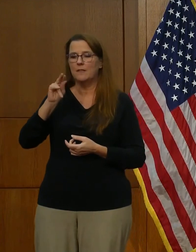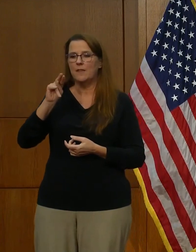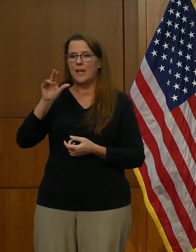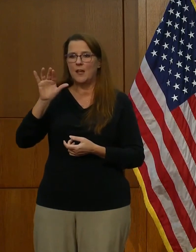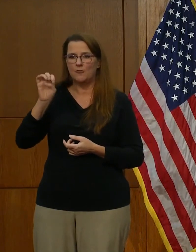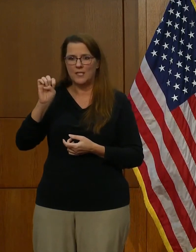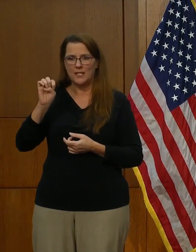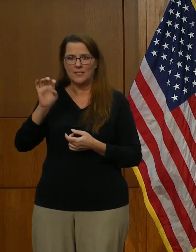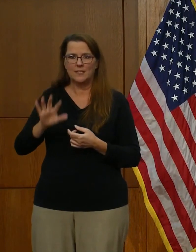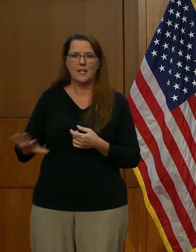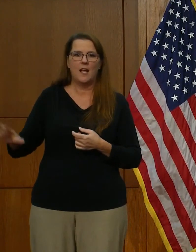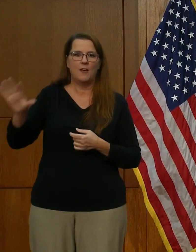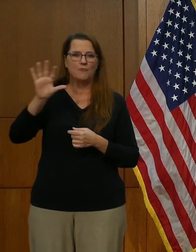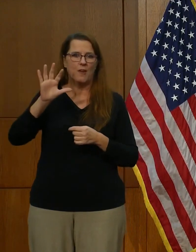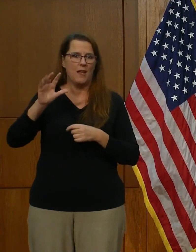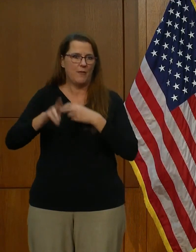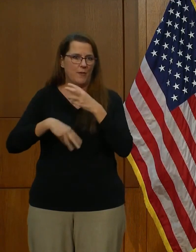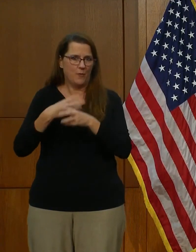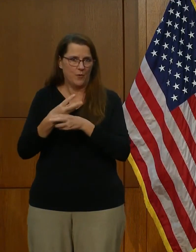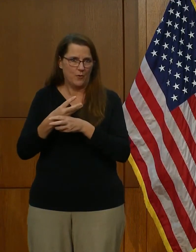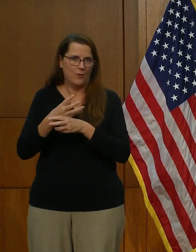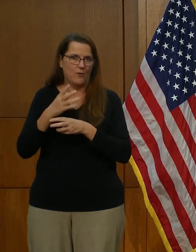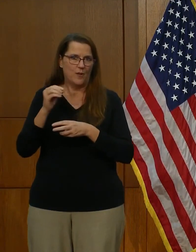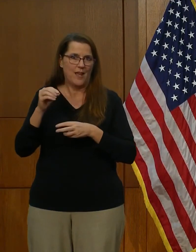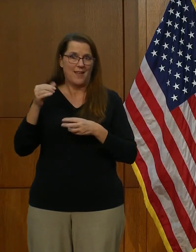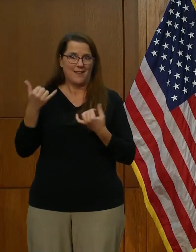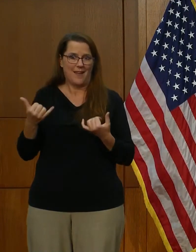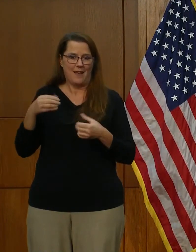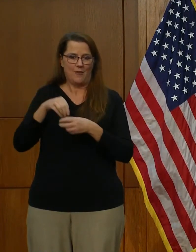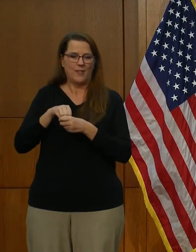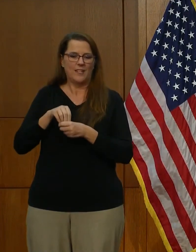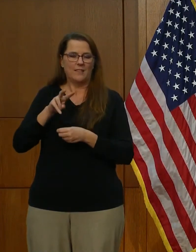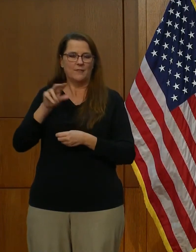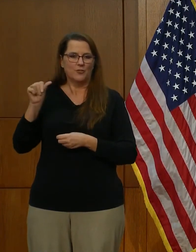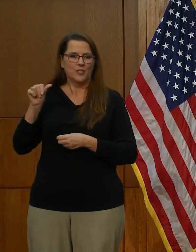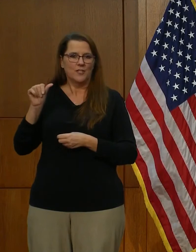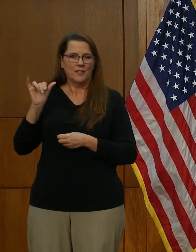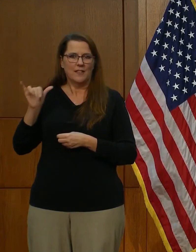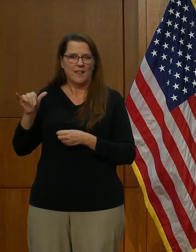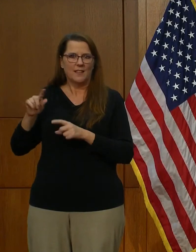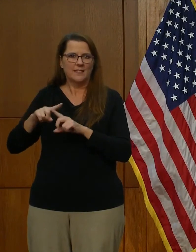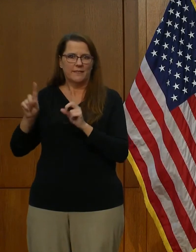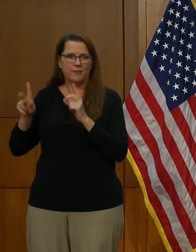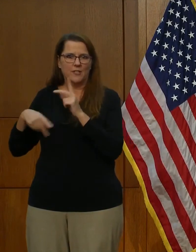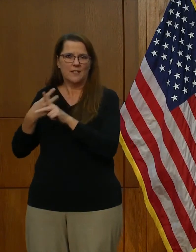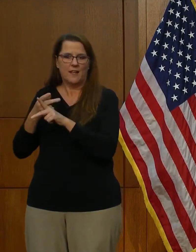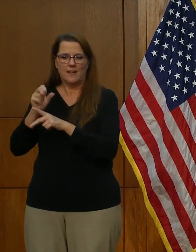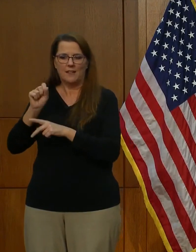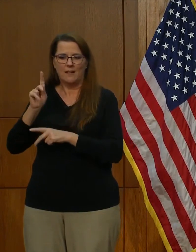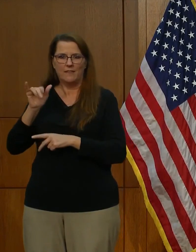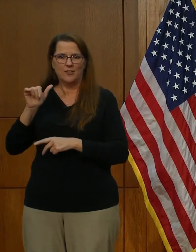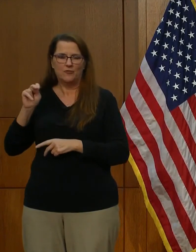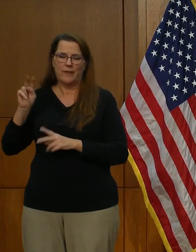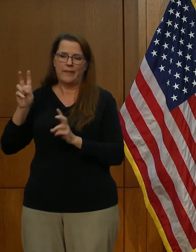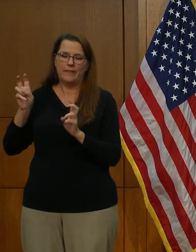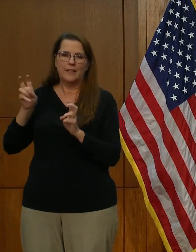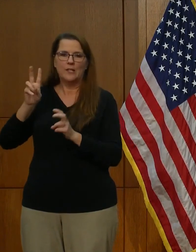THAT QUESTIONS REGARDING THE VARIANTS THAT WE'VE SEEN AROUND THE WORLD AND CROSS THE COUNTRY